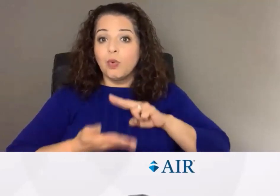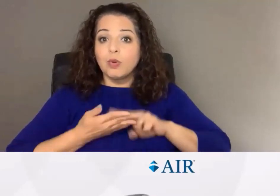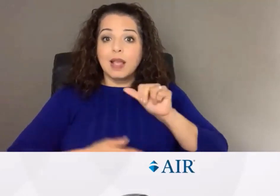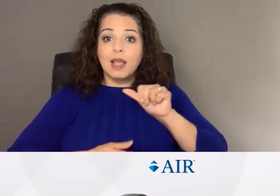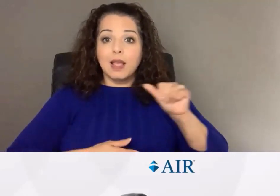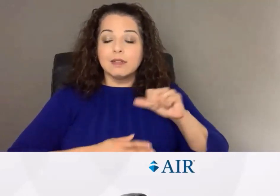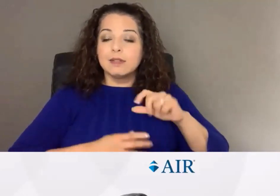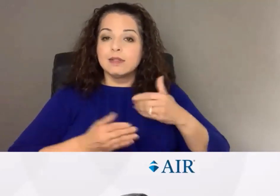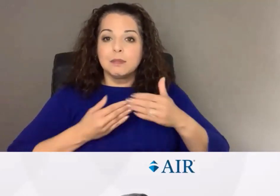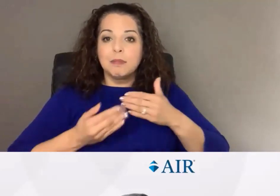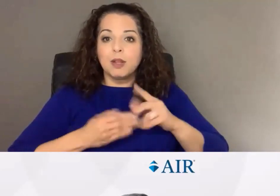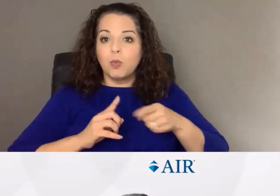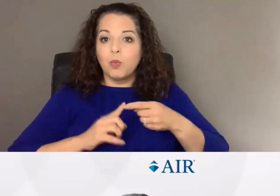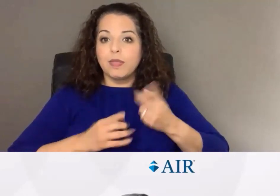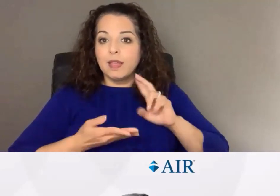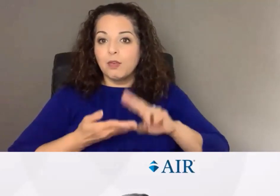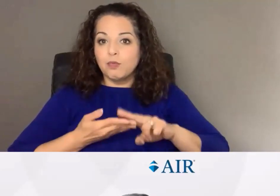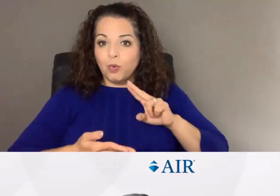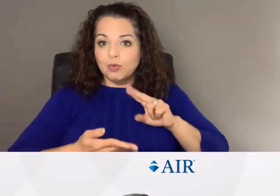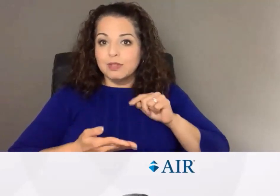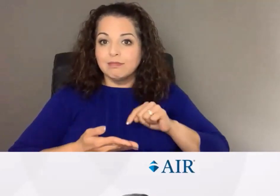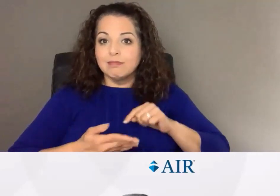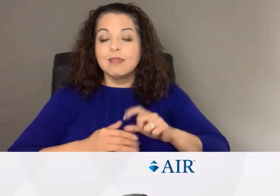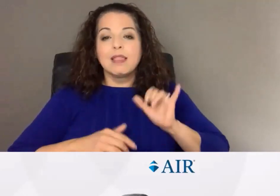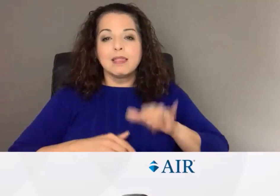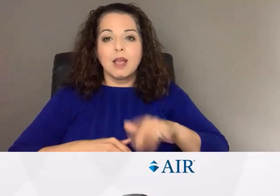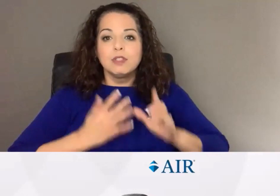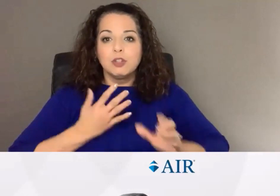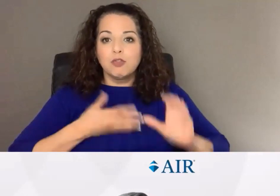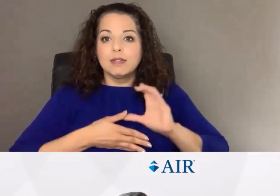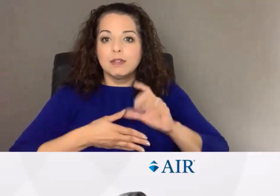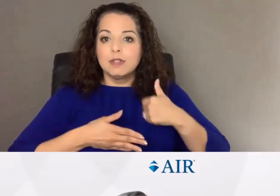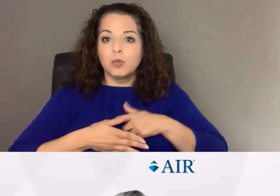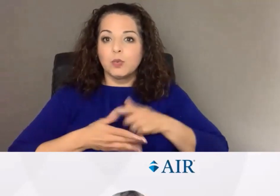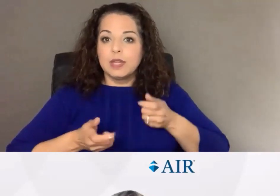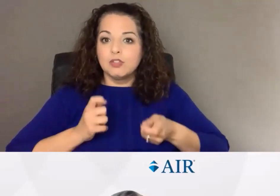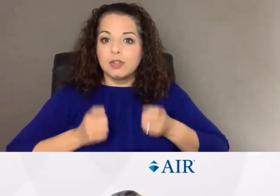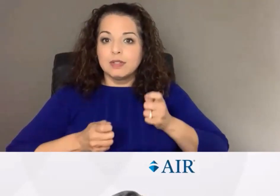And that was the criterion that we adjusted.